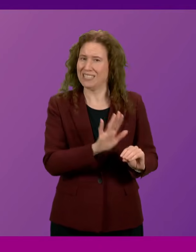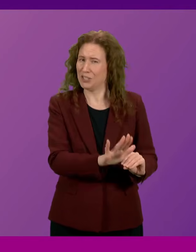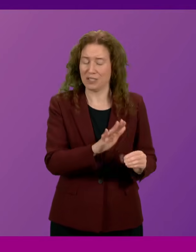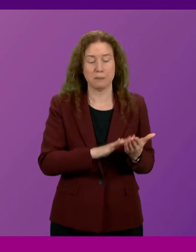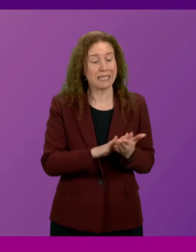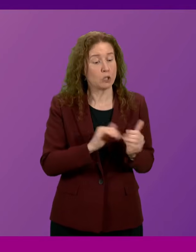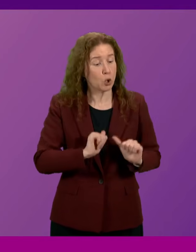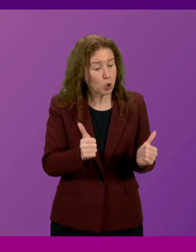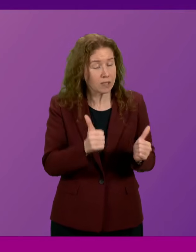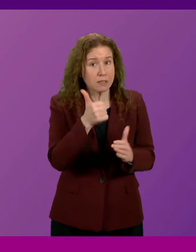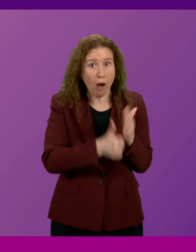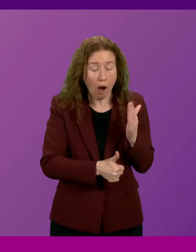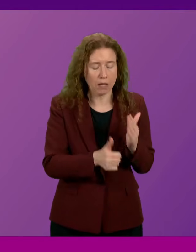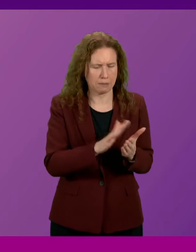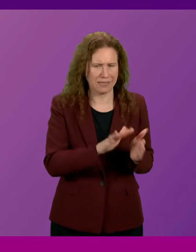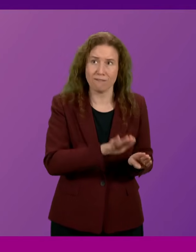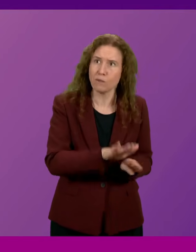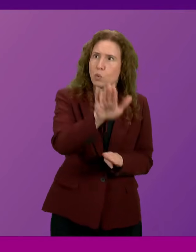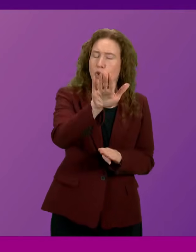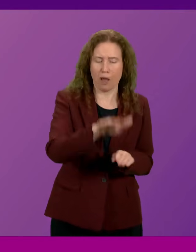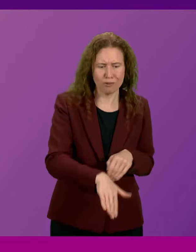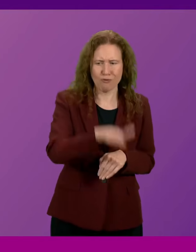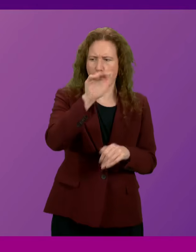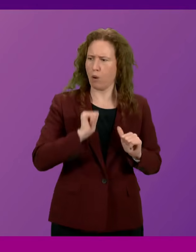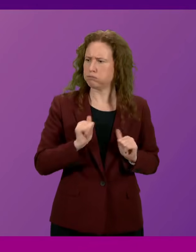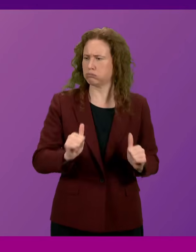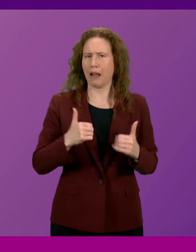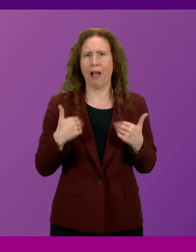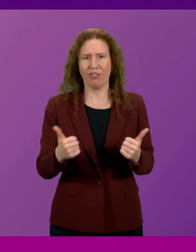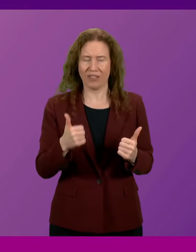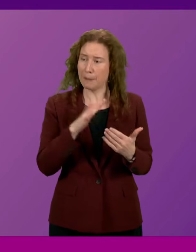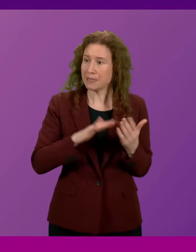transformational not just for individual babies and families but for our society as a whole?